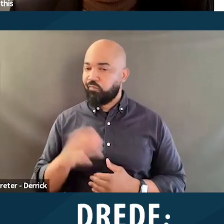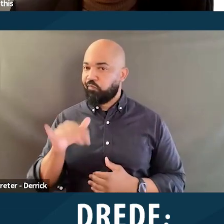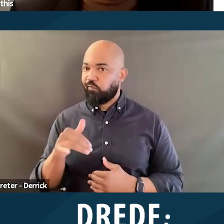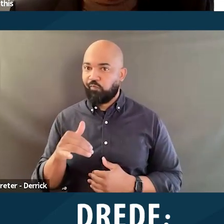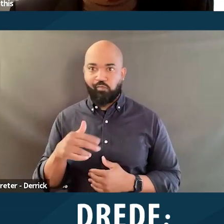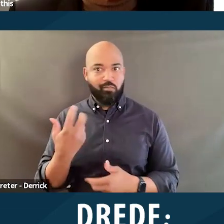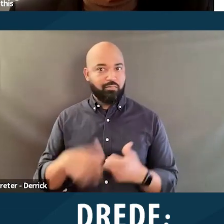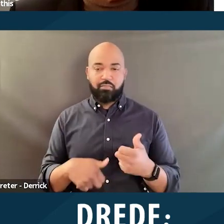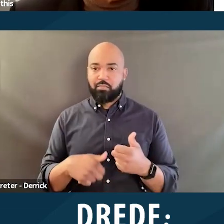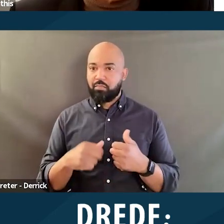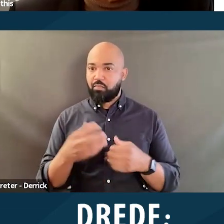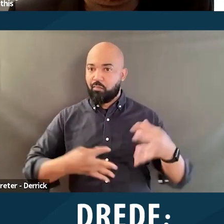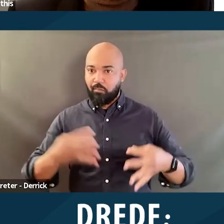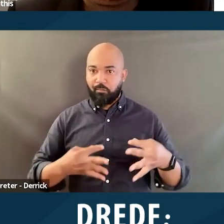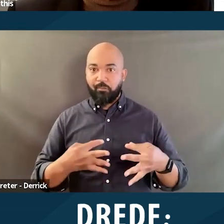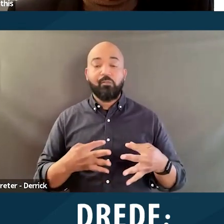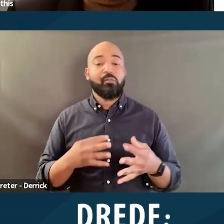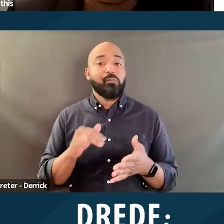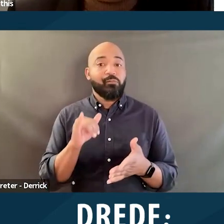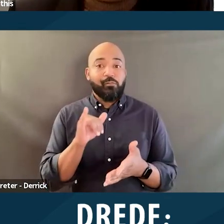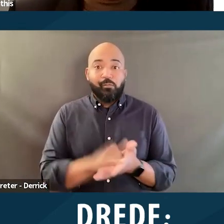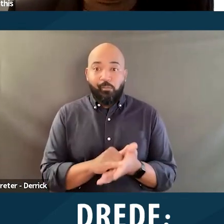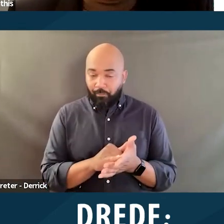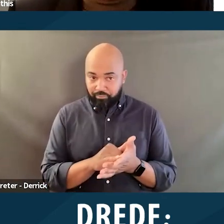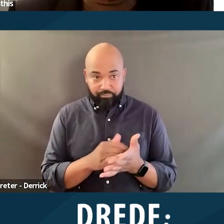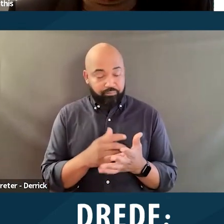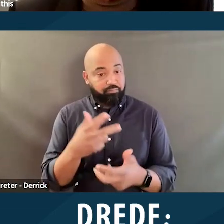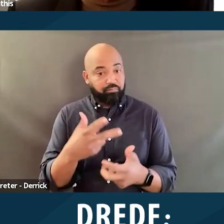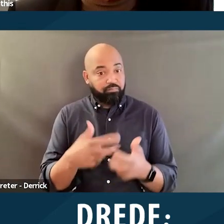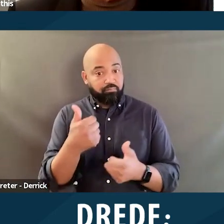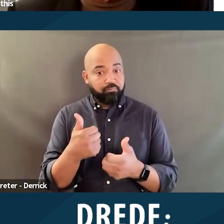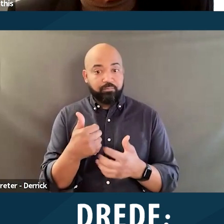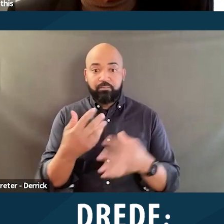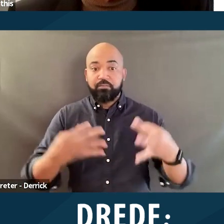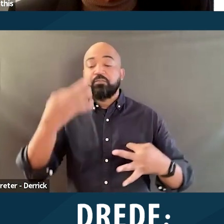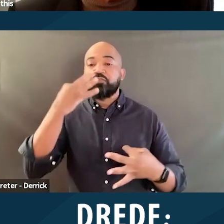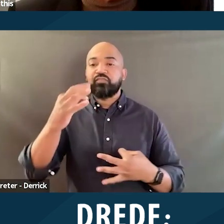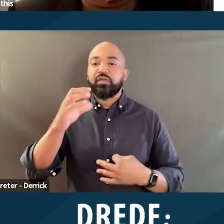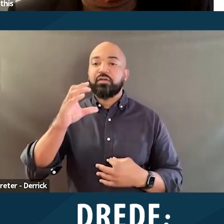The First Circuit Court of Appeals is a very, very difficult court. It is